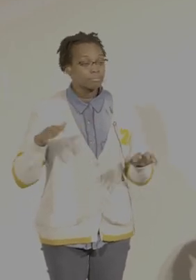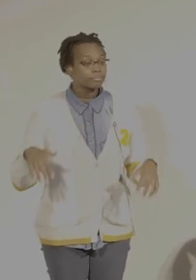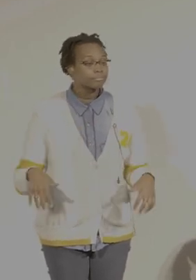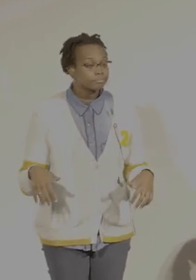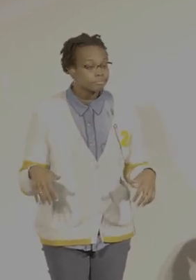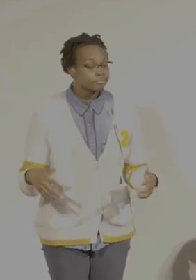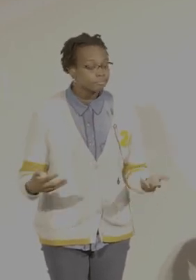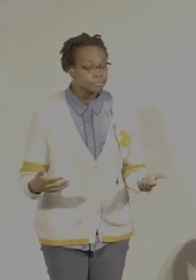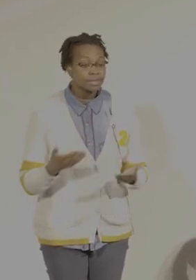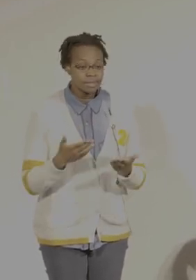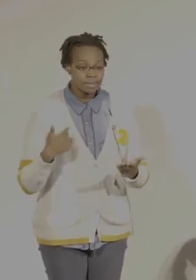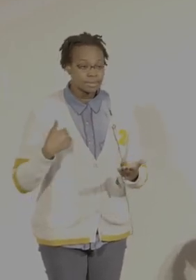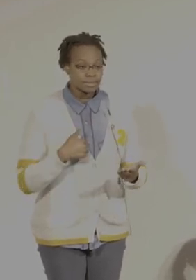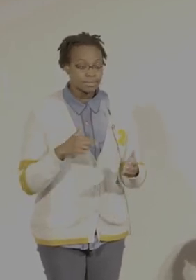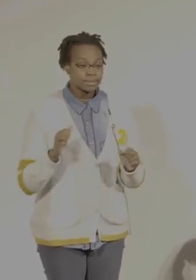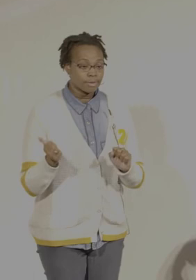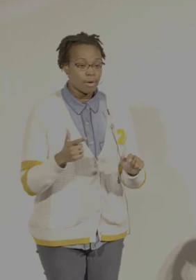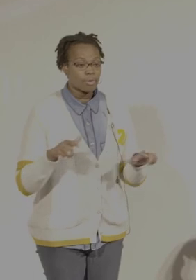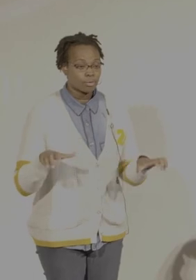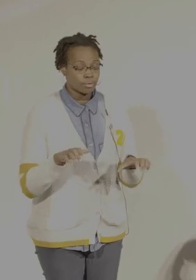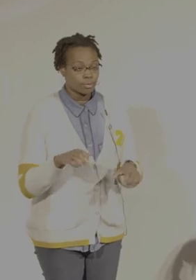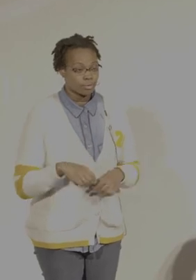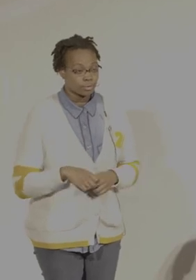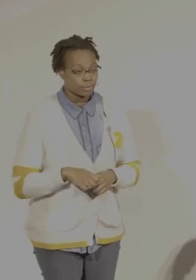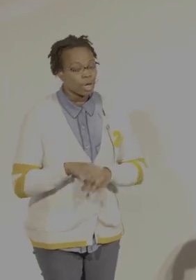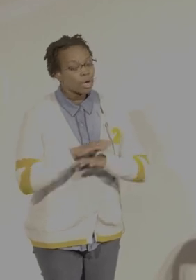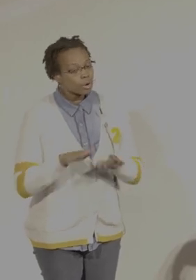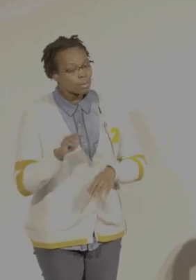There are things that we can all do. Inactive. Don't be inactive.